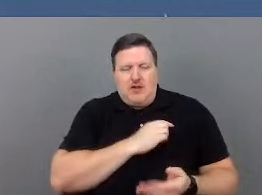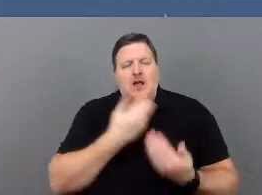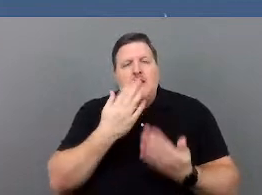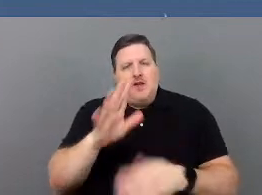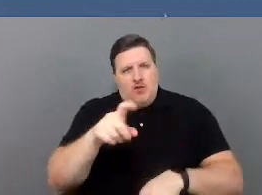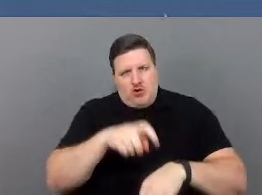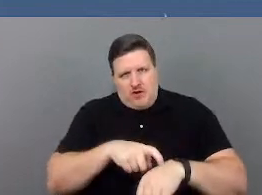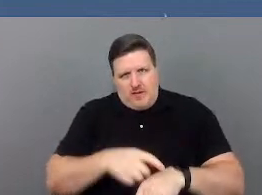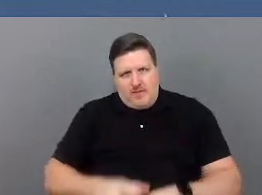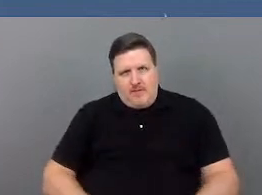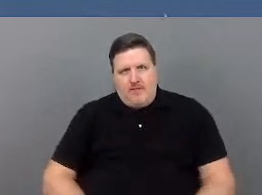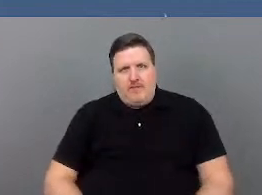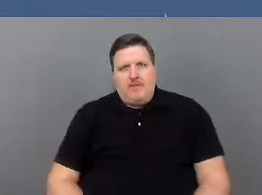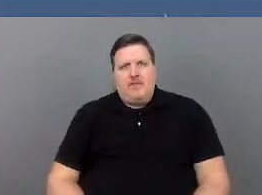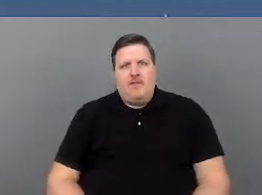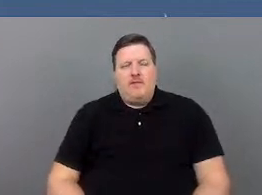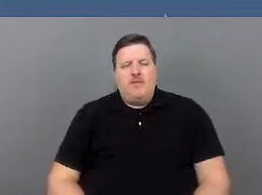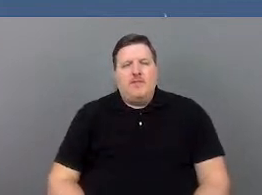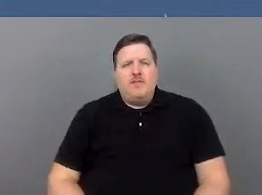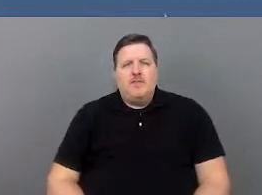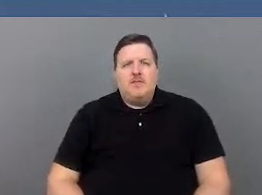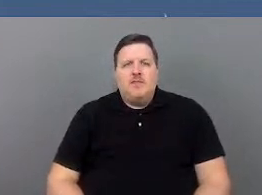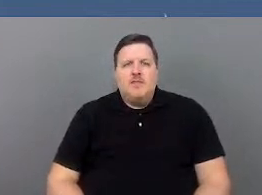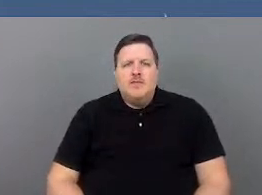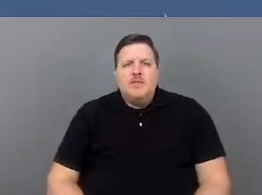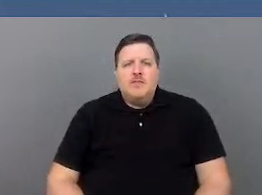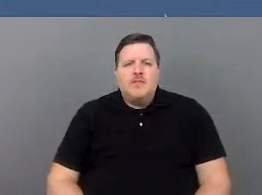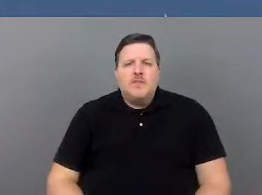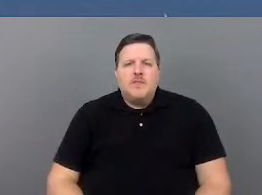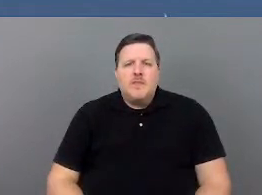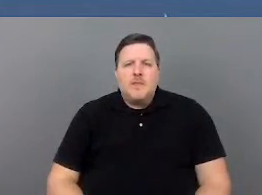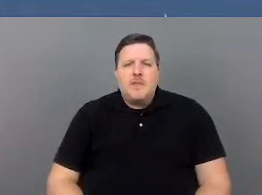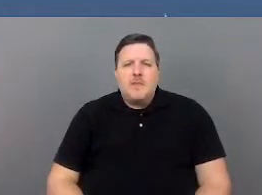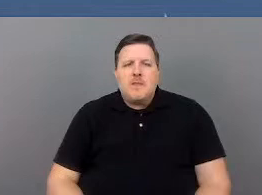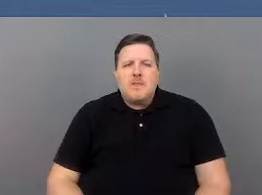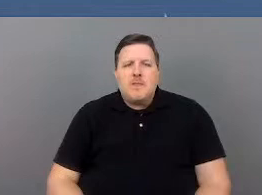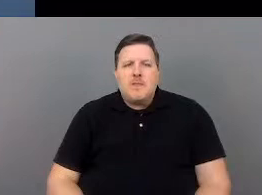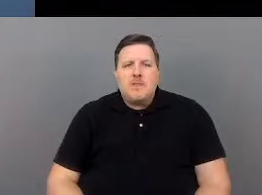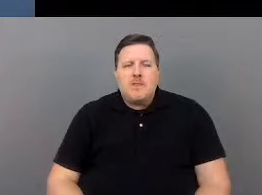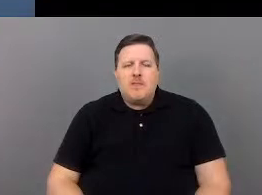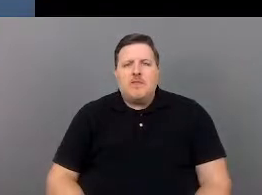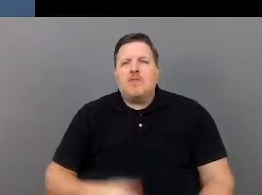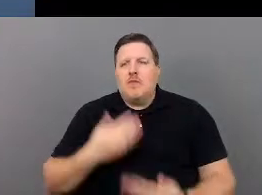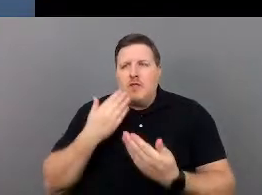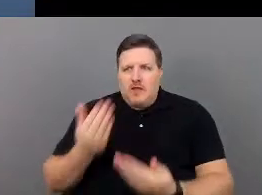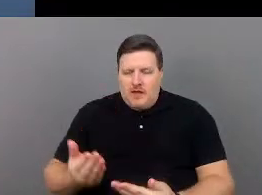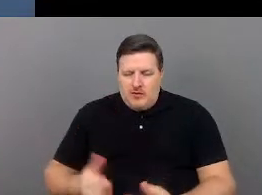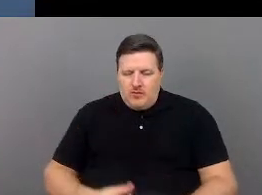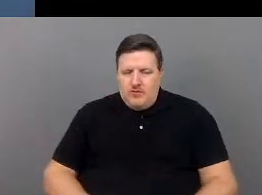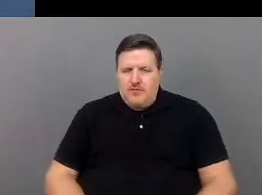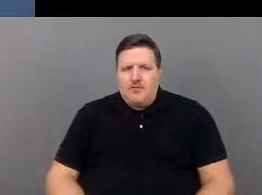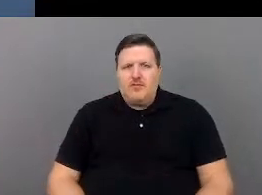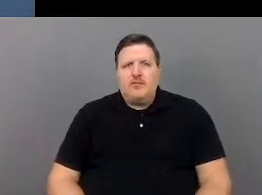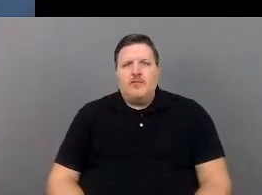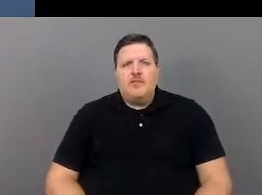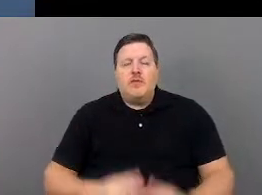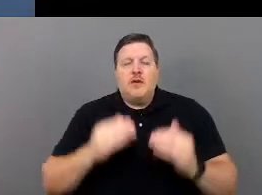INVEST IN -- AND NOT IN UNINVESTED AND VIOLENT COPS. THANK YOU FOR YOUR TIME. ≫ COUNCIL PRESIDENT BENDER: THANK YOU. THE NEXT SPEAKER IS 28, JAMES HEIRS.